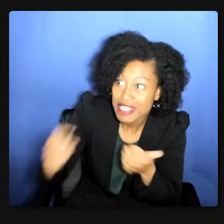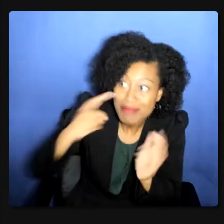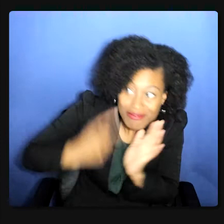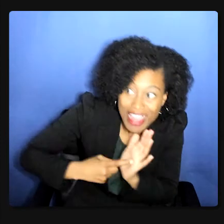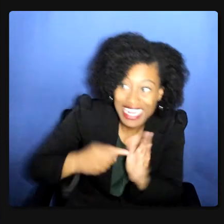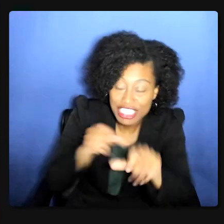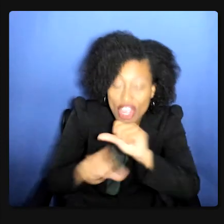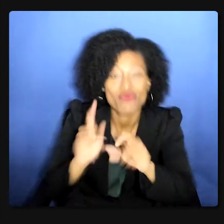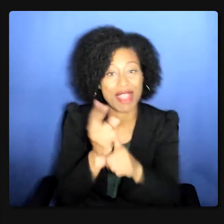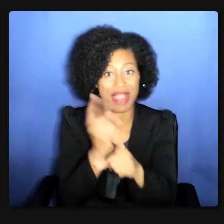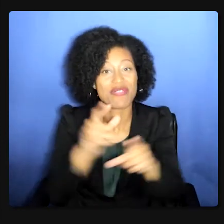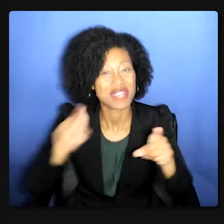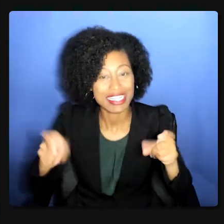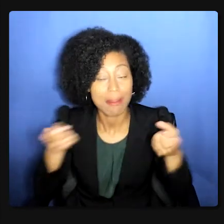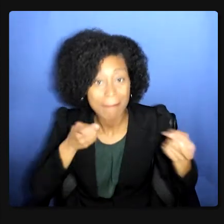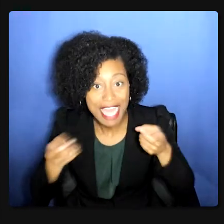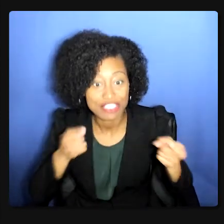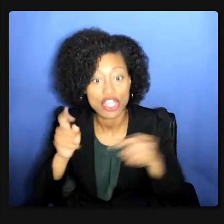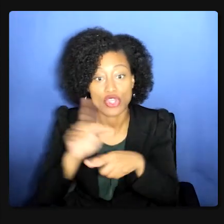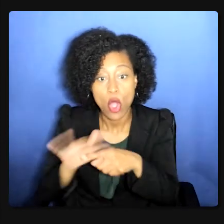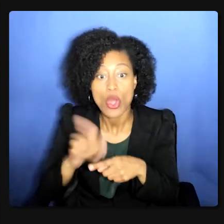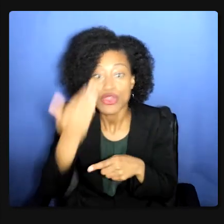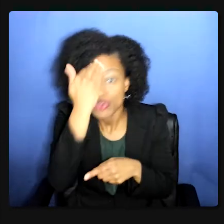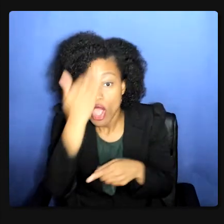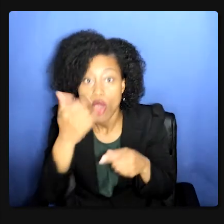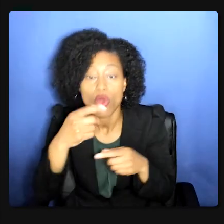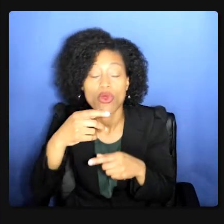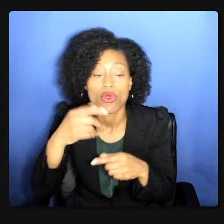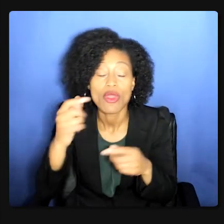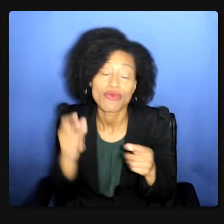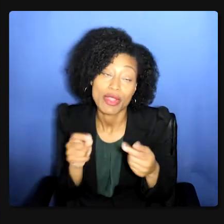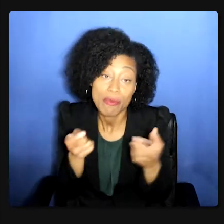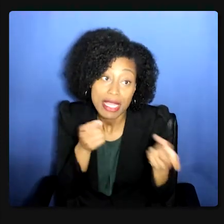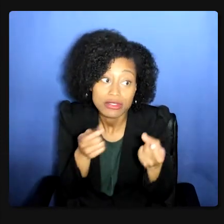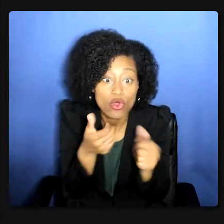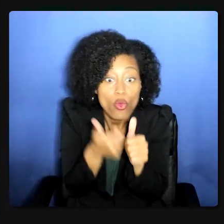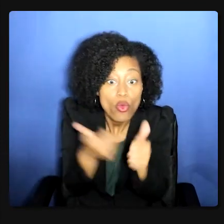[Dimitris] Yes, we need to manage the port. So we need to know what ports you're gonna do.